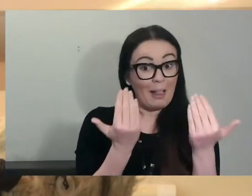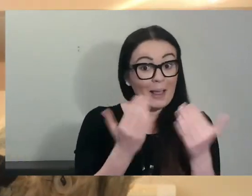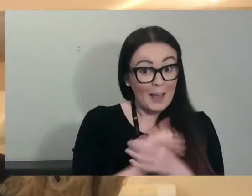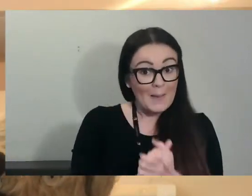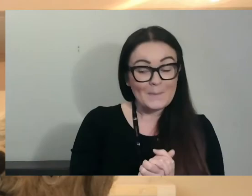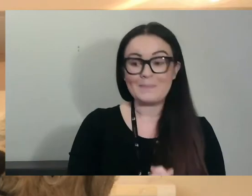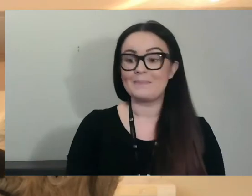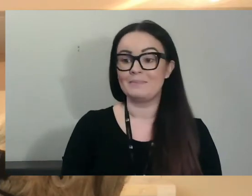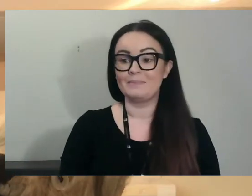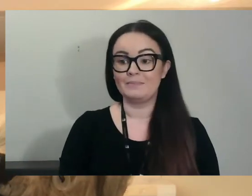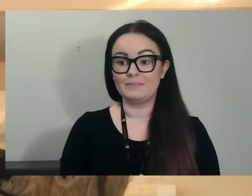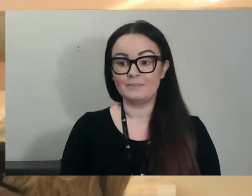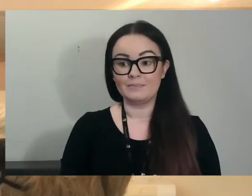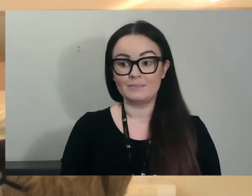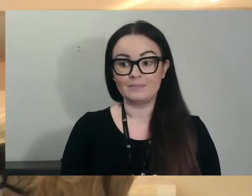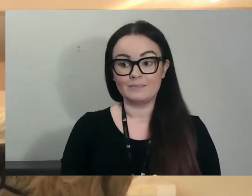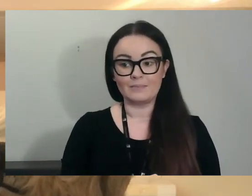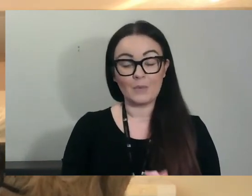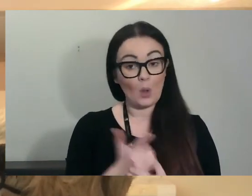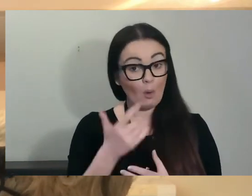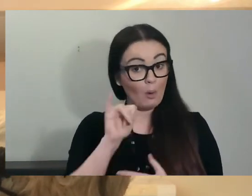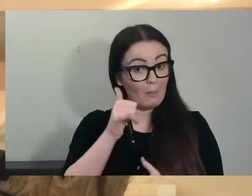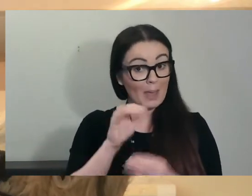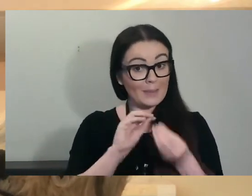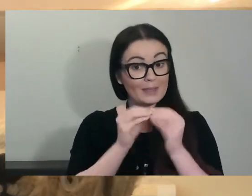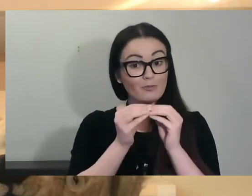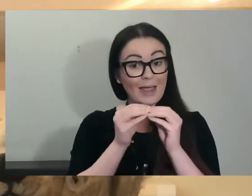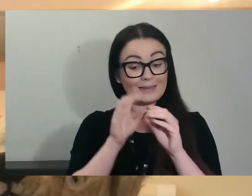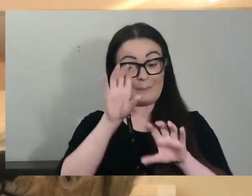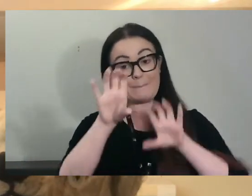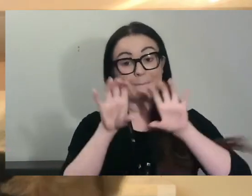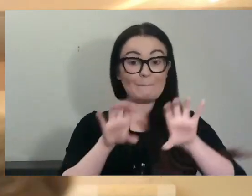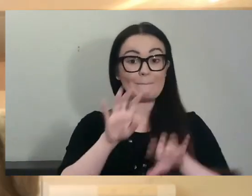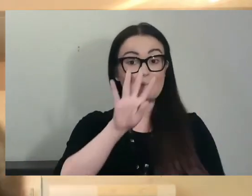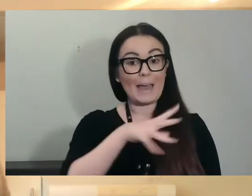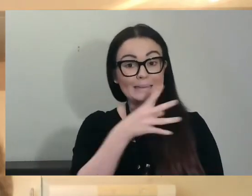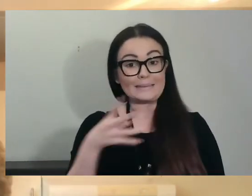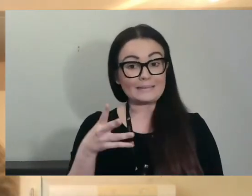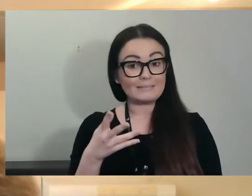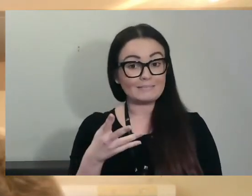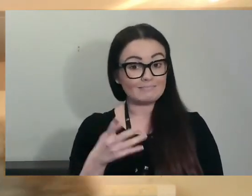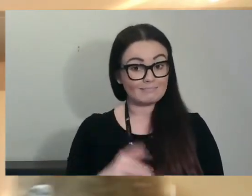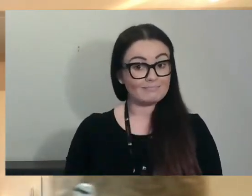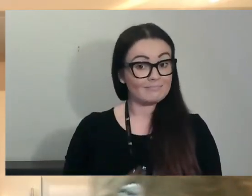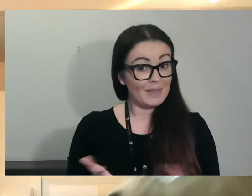fine, that's great. Or you can just create a pattern using different prints. It's up